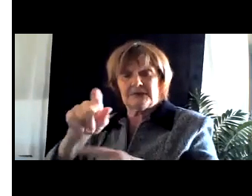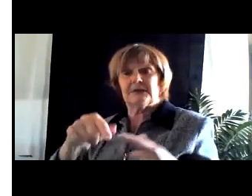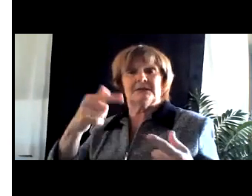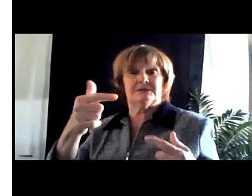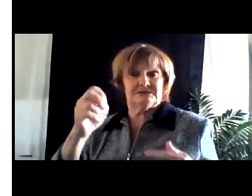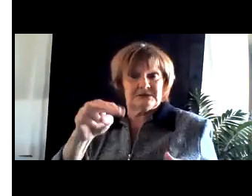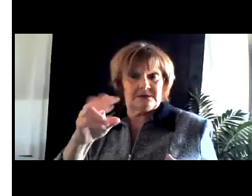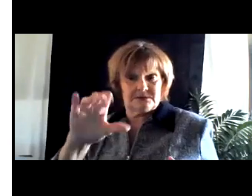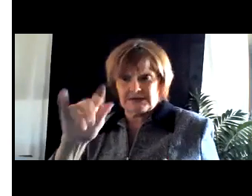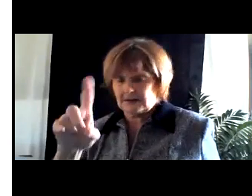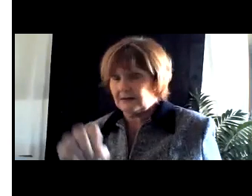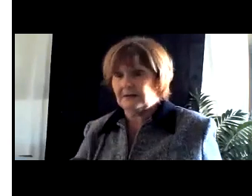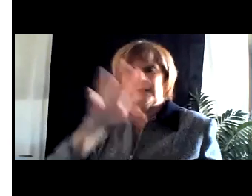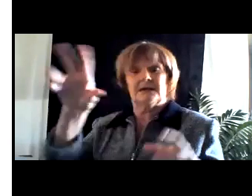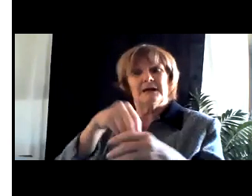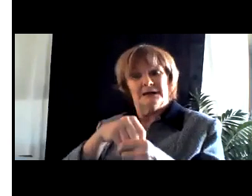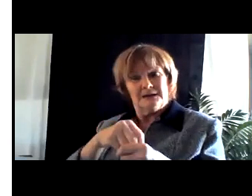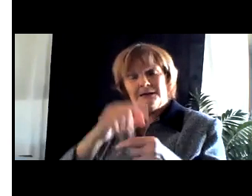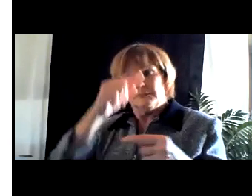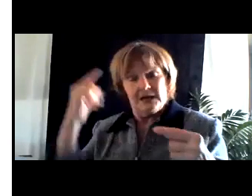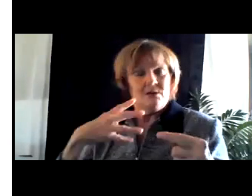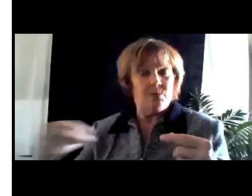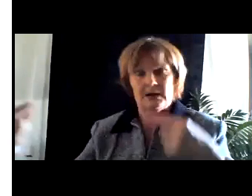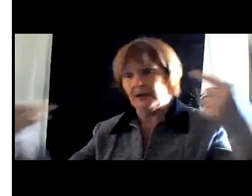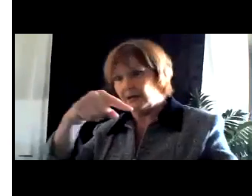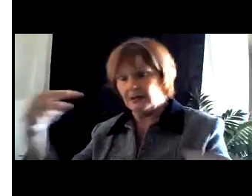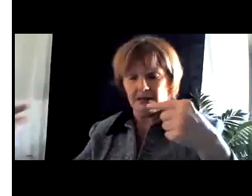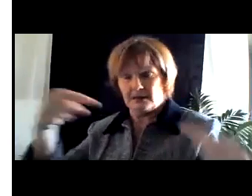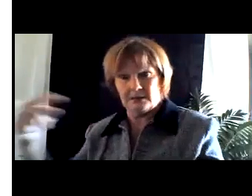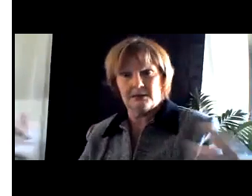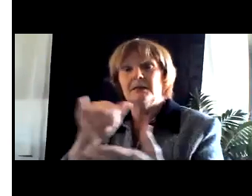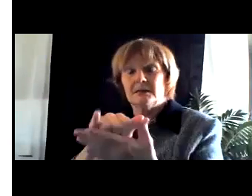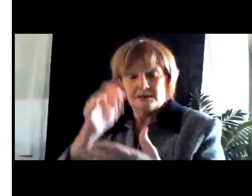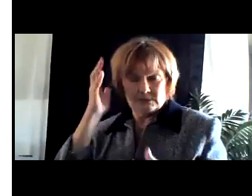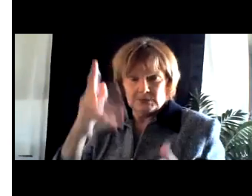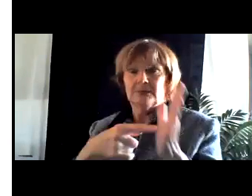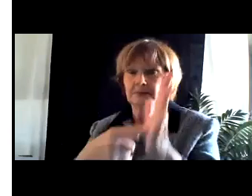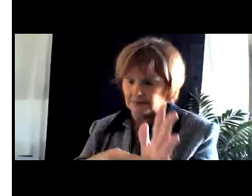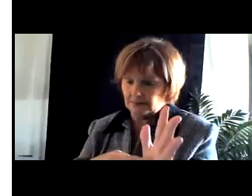which is important, and I'll get into an example of that in just a few moments here. And again, I want to invite you,